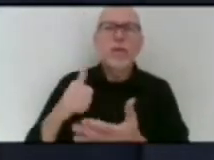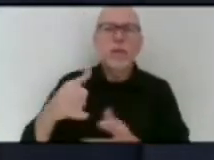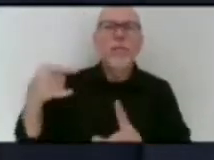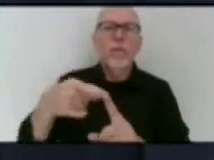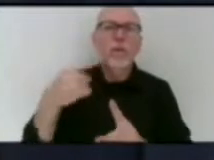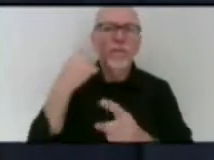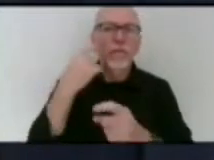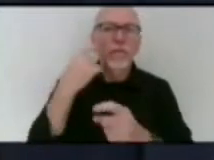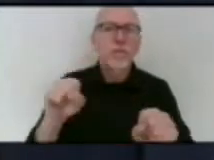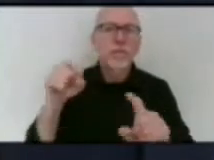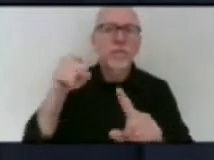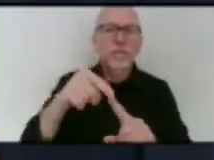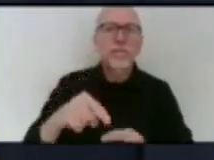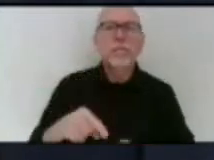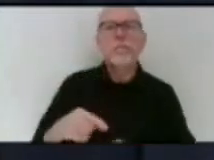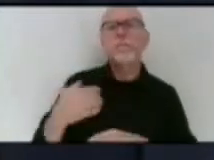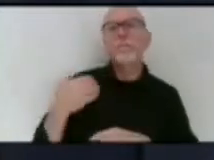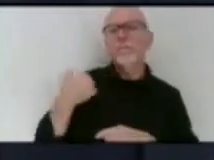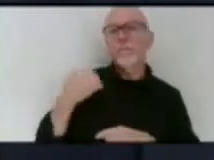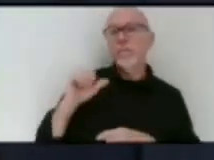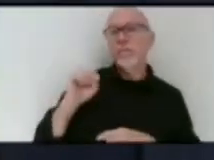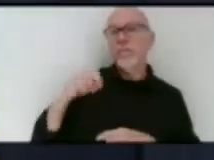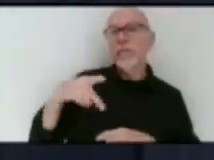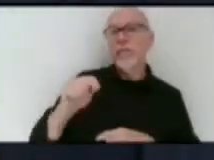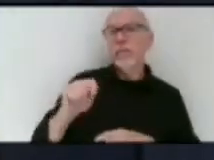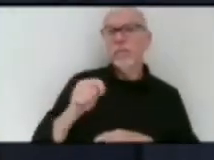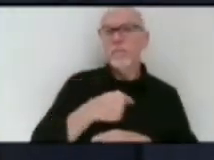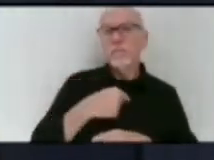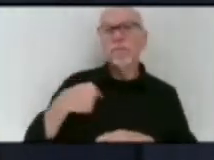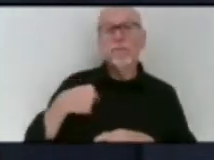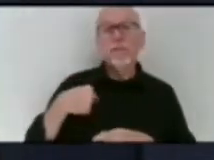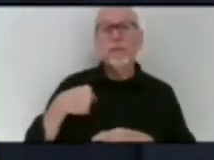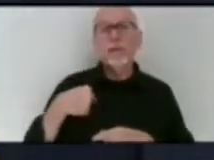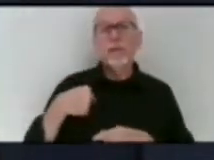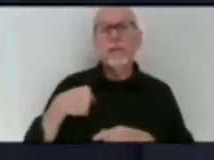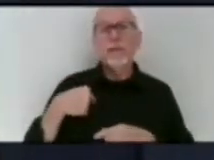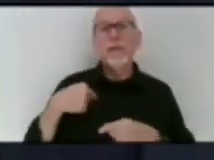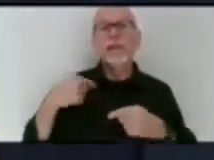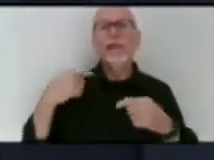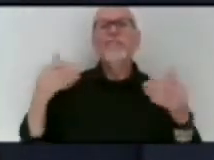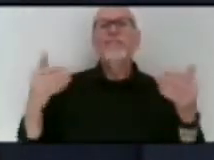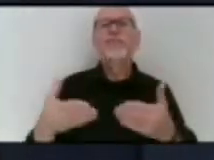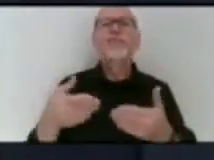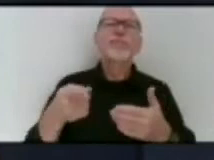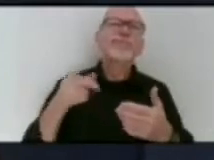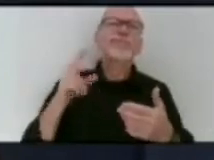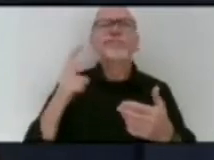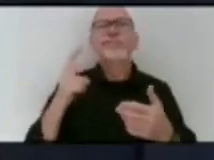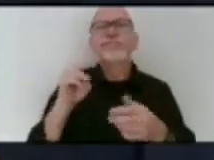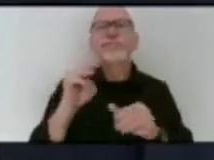In September. We introduce thes metrics, maps that show the prevalence of the